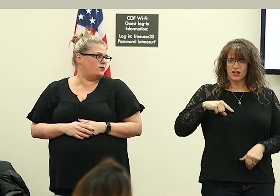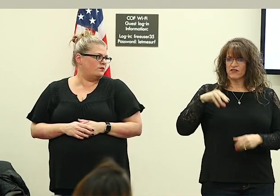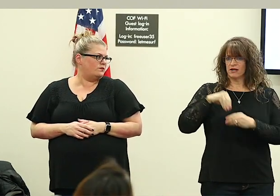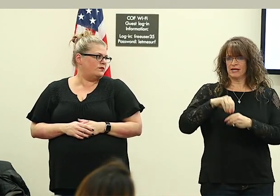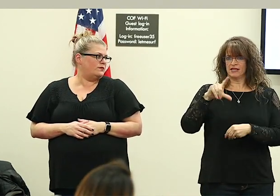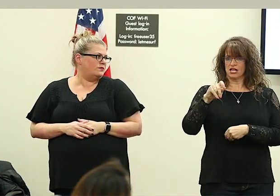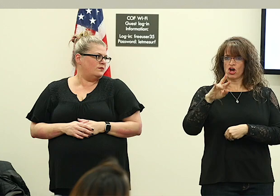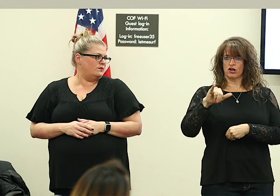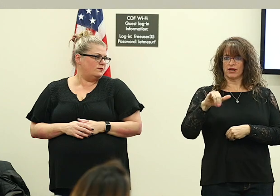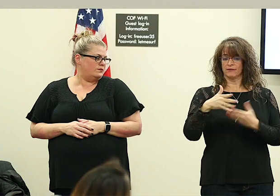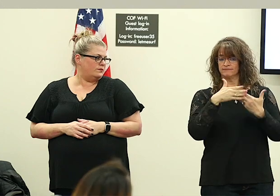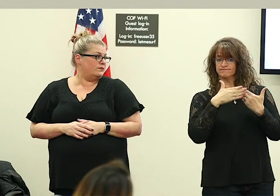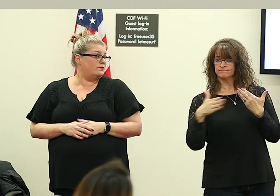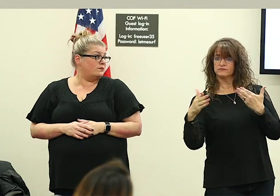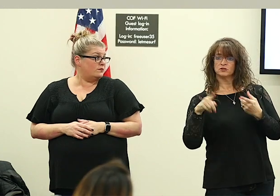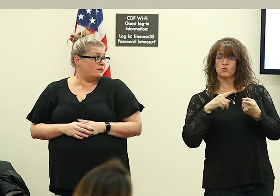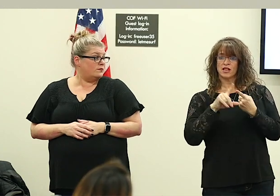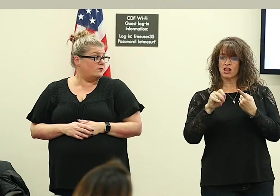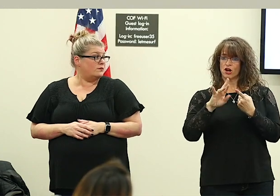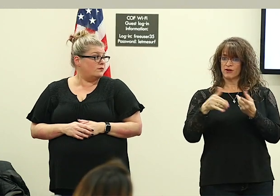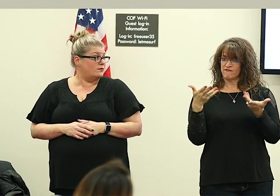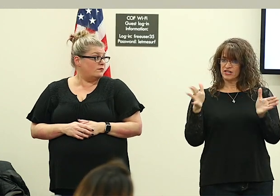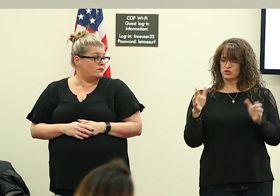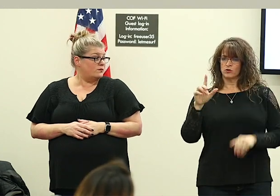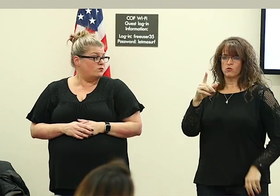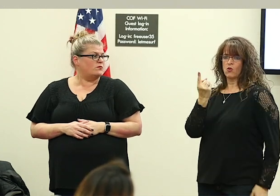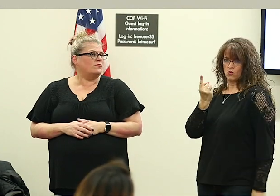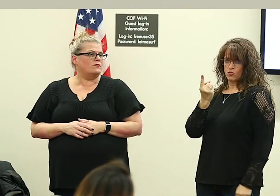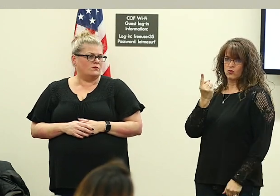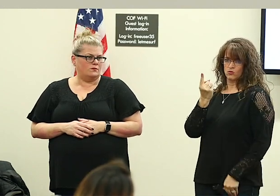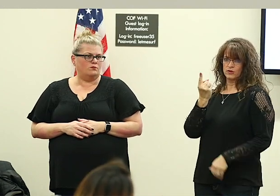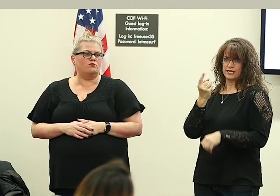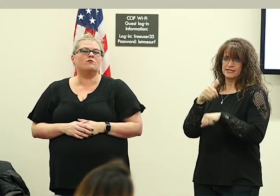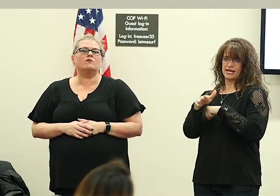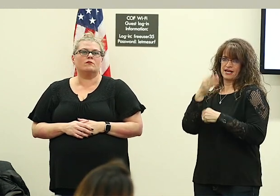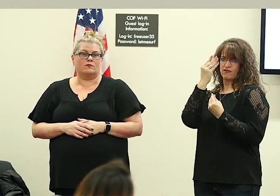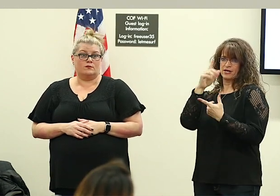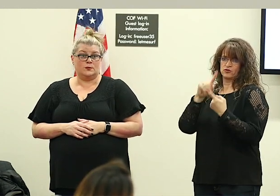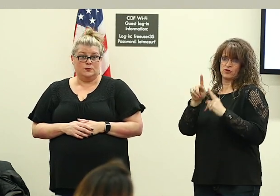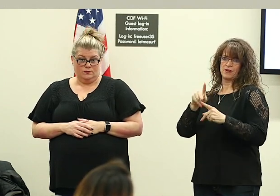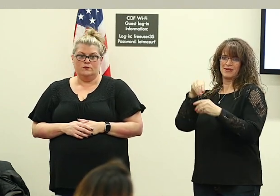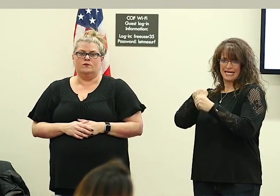And then after that, when the lottery is done, we'll just send information to the people in the lottery.